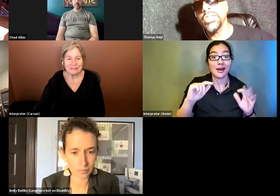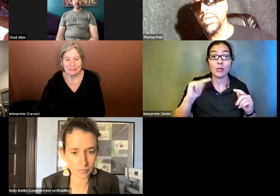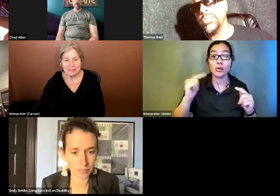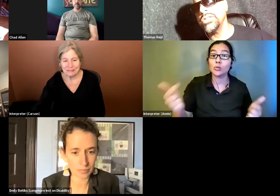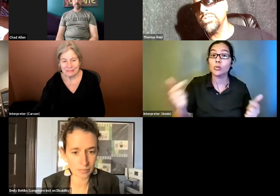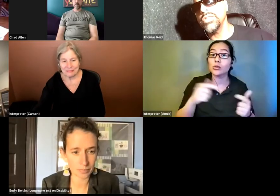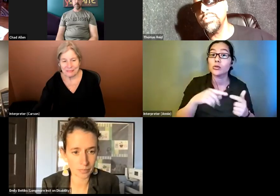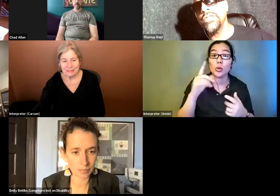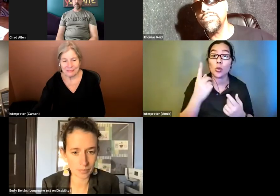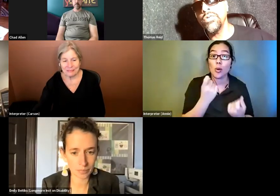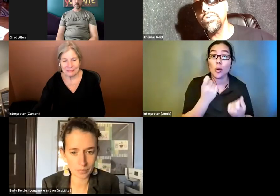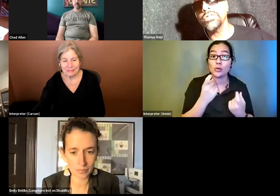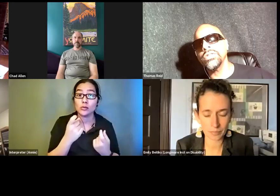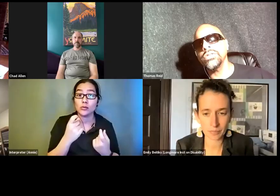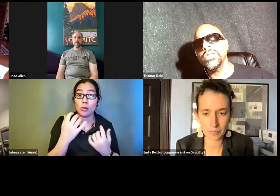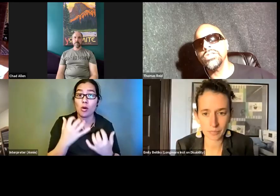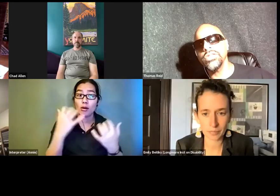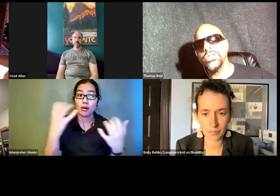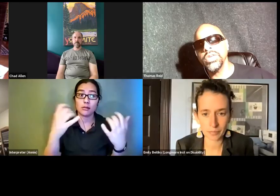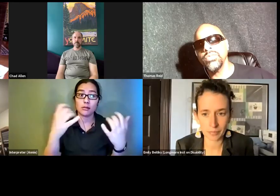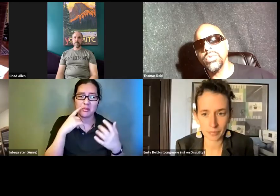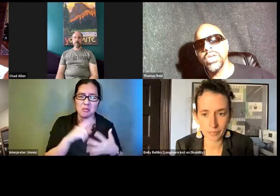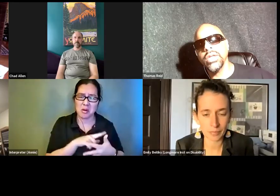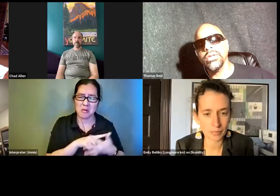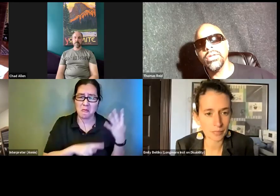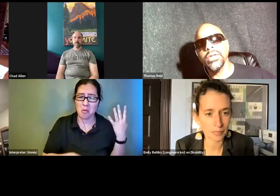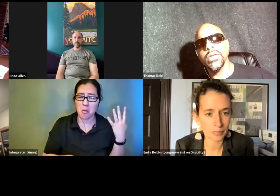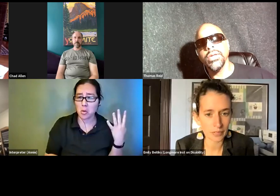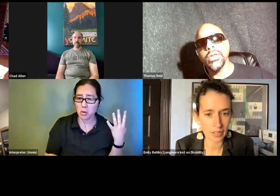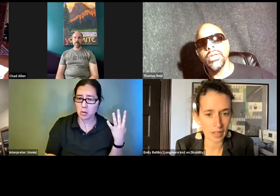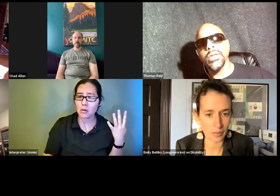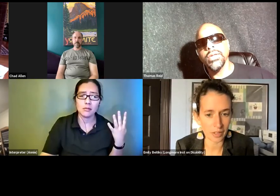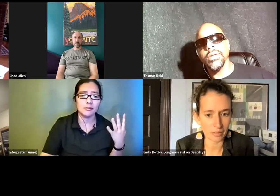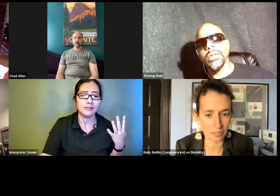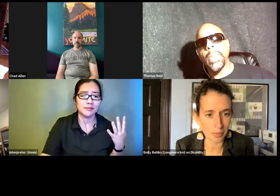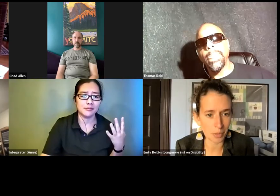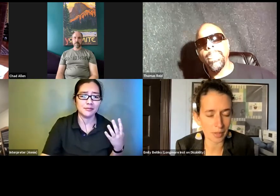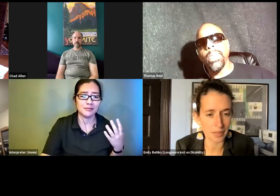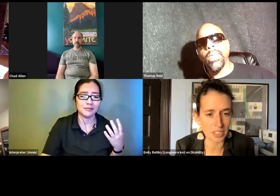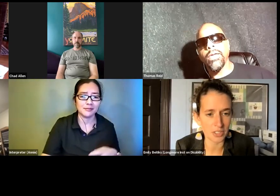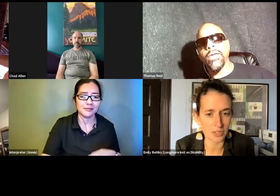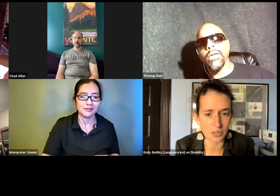Emily you said we had about four. Let's see what we got. Emily Beitiks: We have a few more coming in, too.